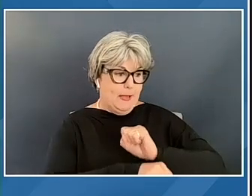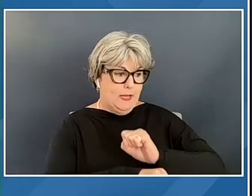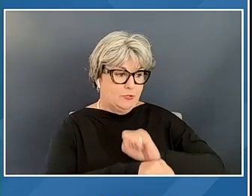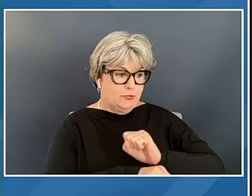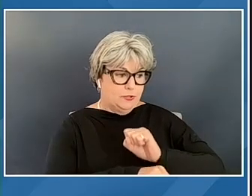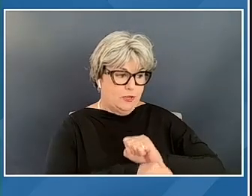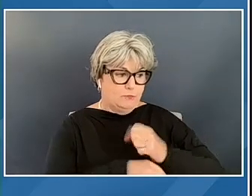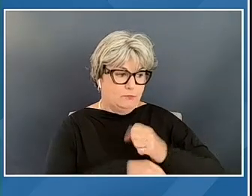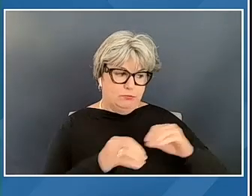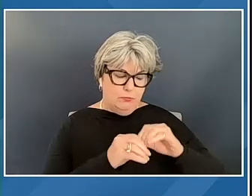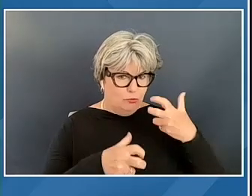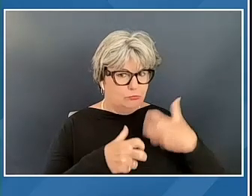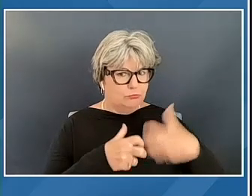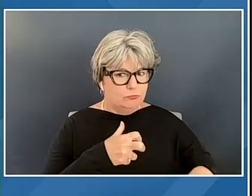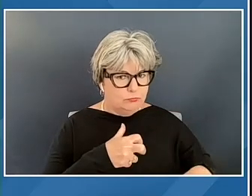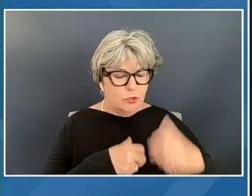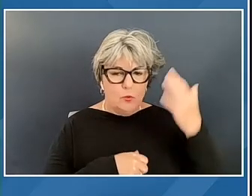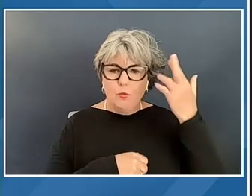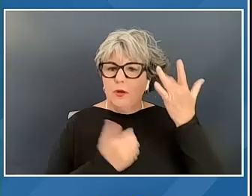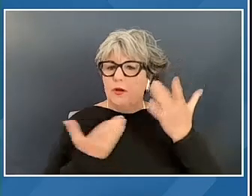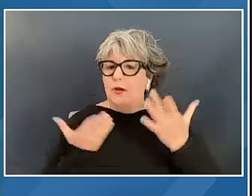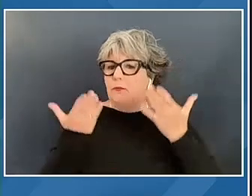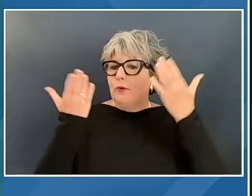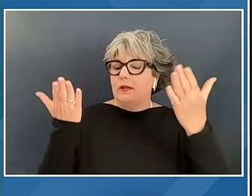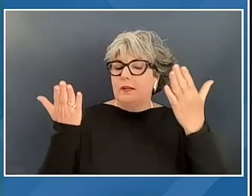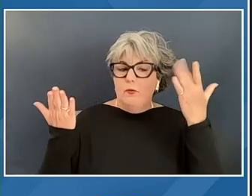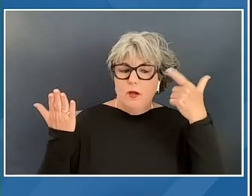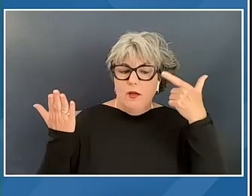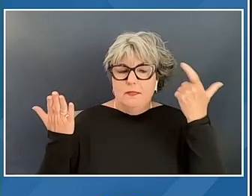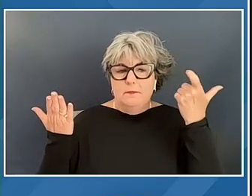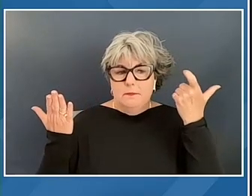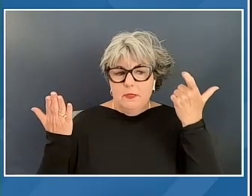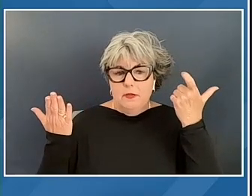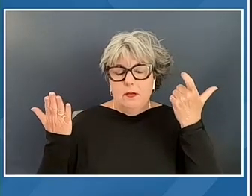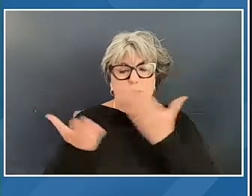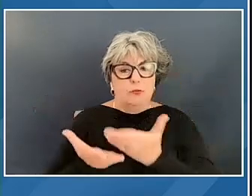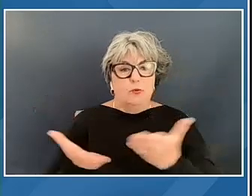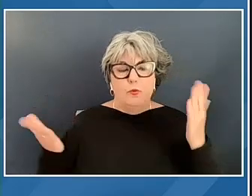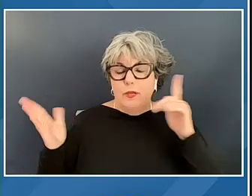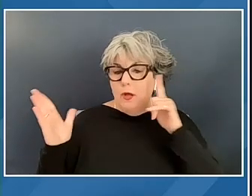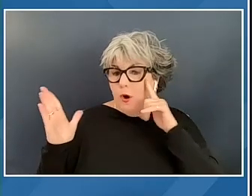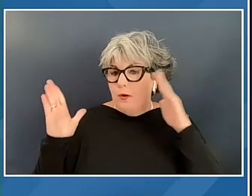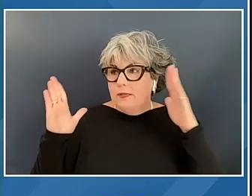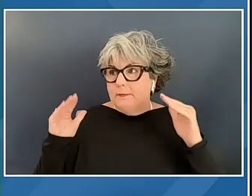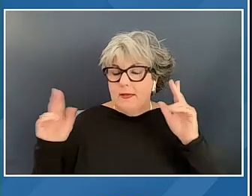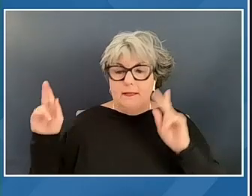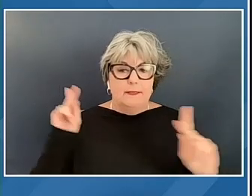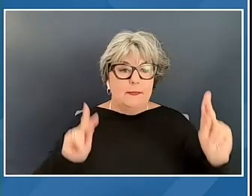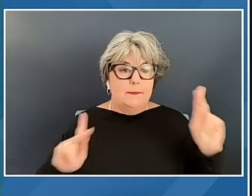And the reason I'm bringing that up is that we are expecting folks to do this all on their own, right?